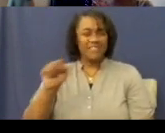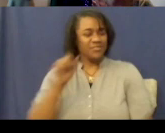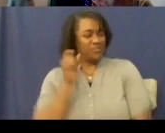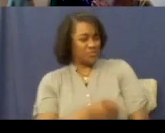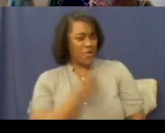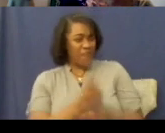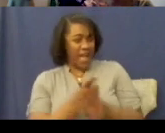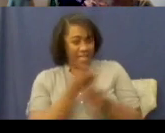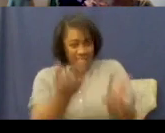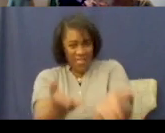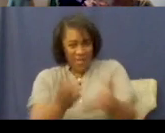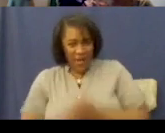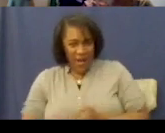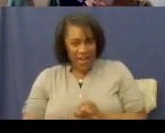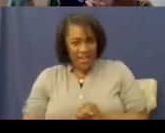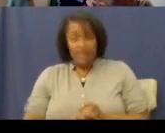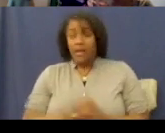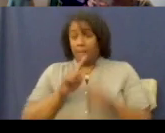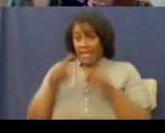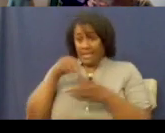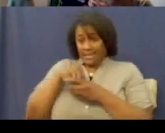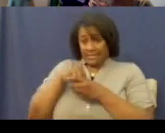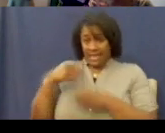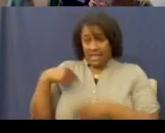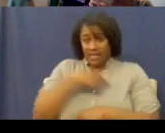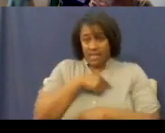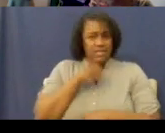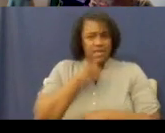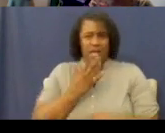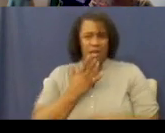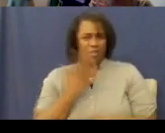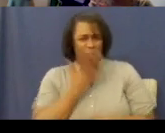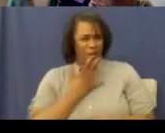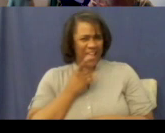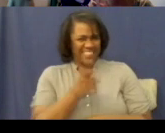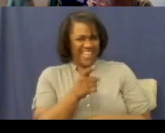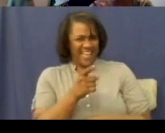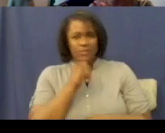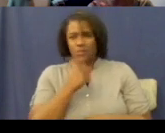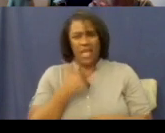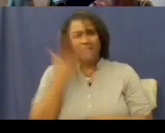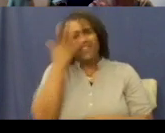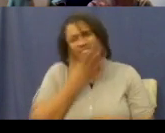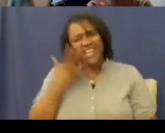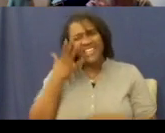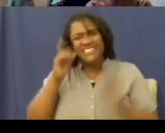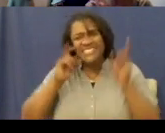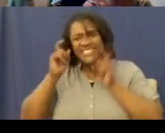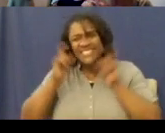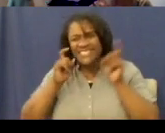But you know, inside of us they're not colored like this and they don't have faces. Queenie: I think they look cute.